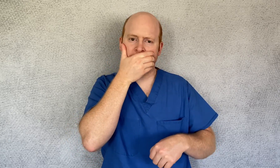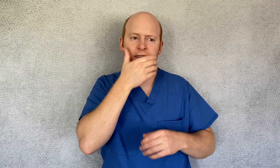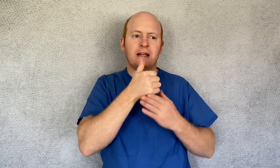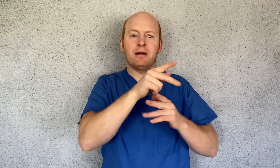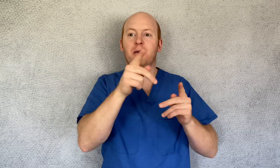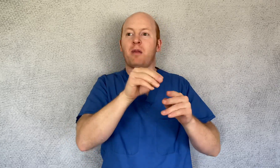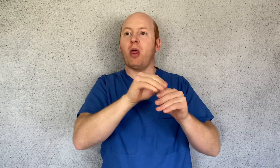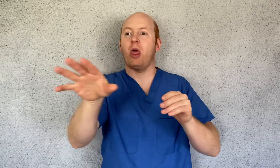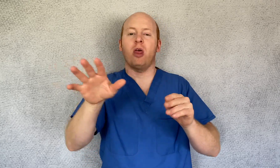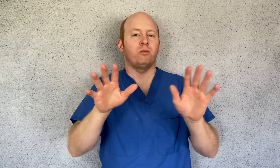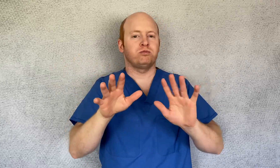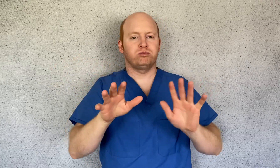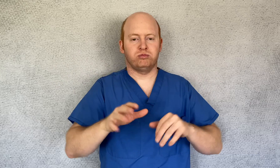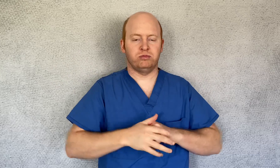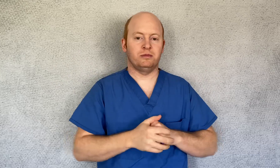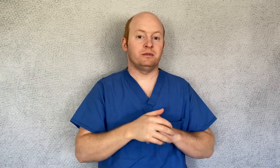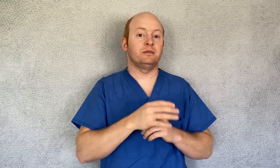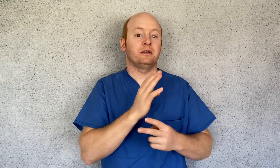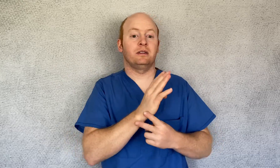to prevent spreading the virus to others.